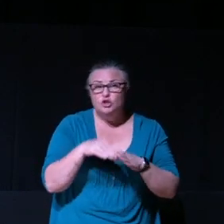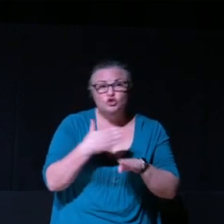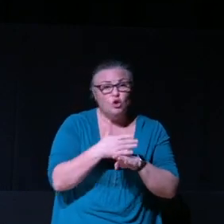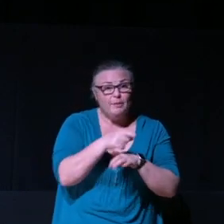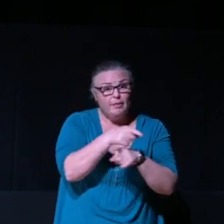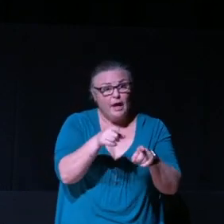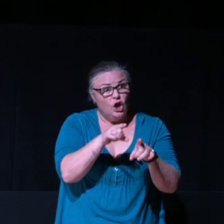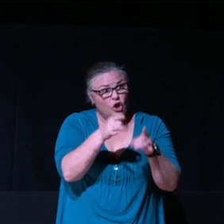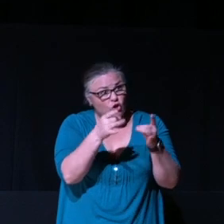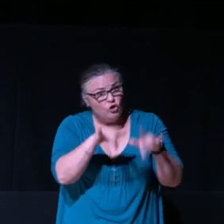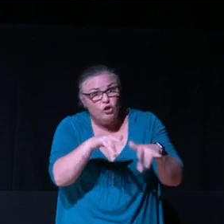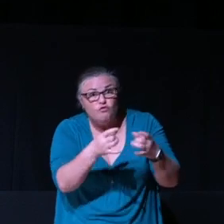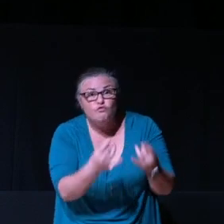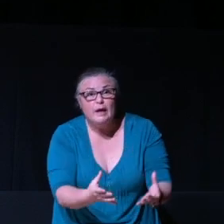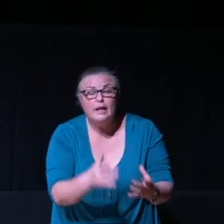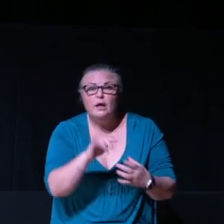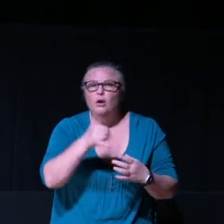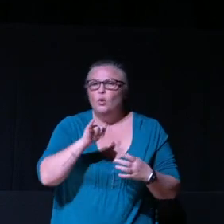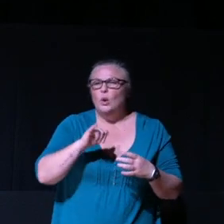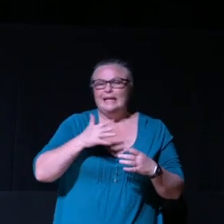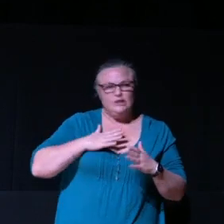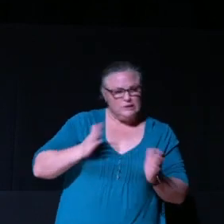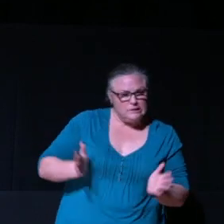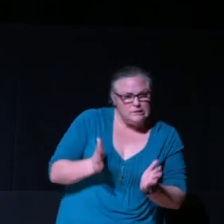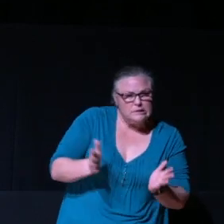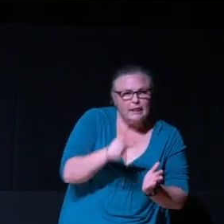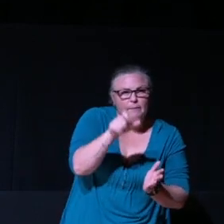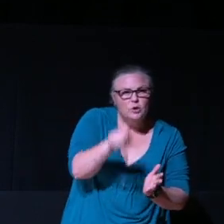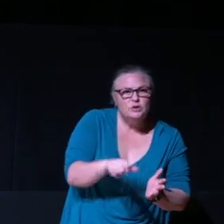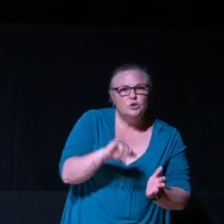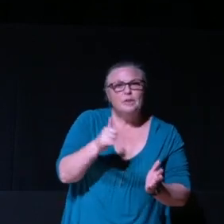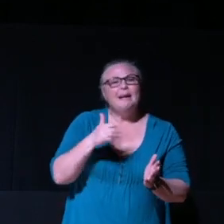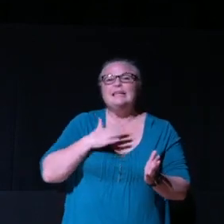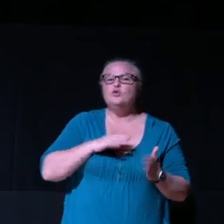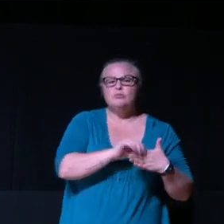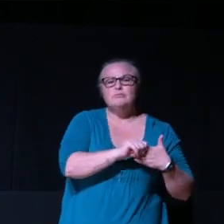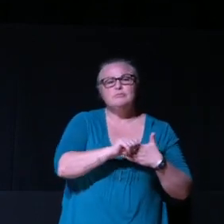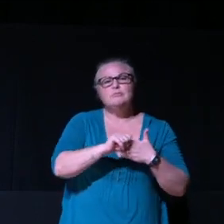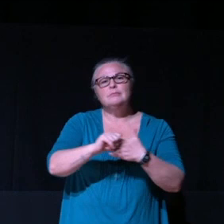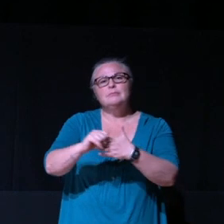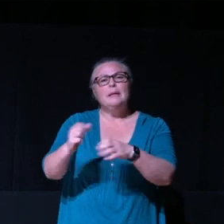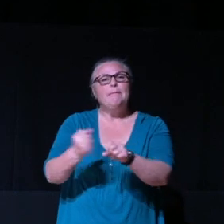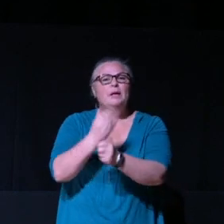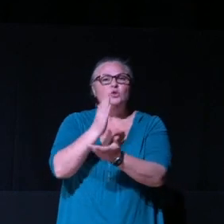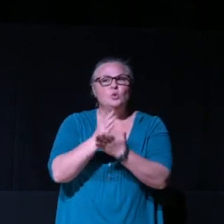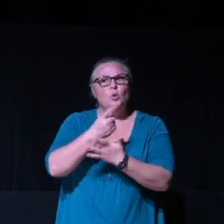it might take a little bit longer but we're going to get where we need to get to for the long haul. I think we've got to really mean it. It's like a whole new